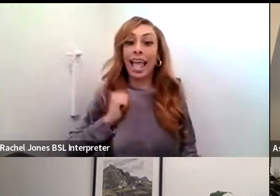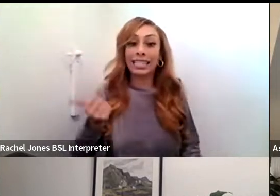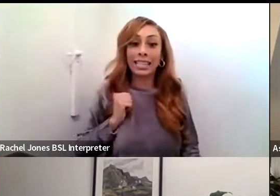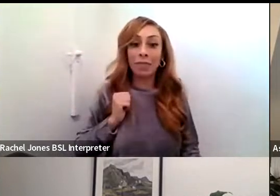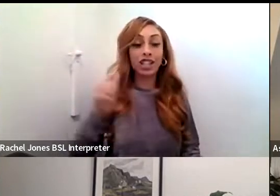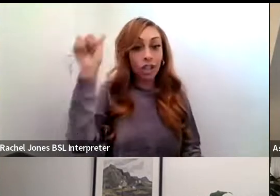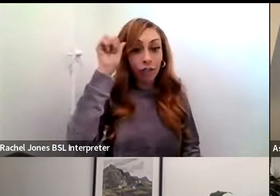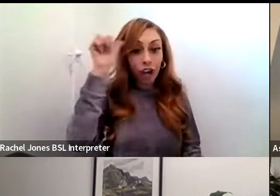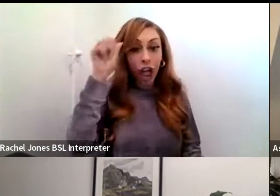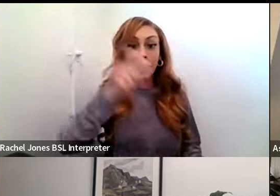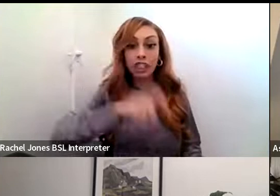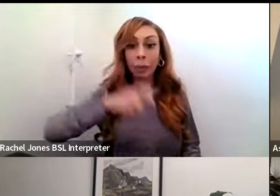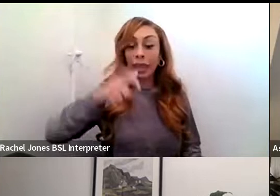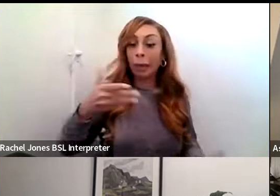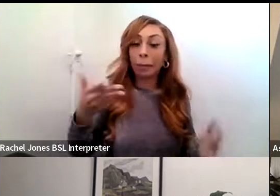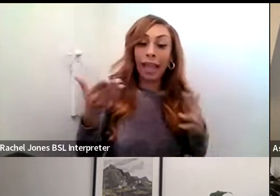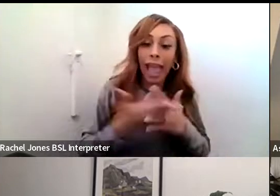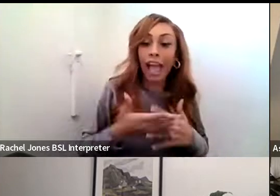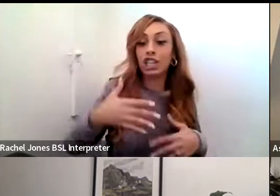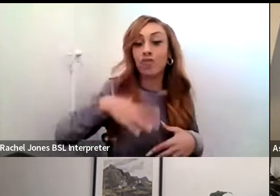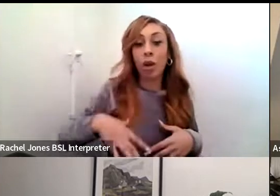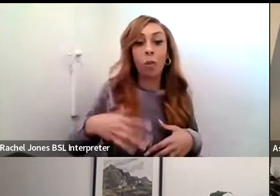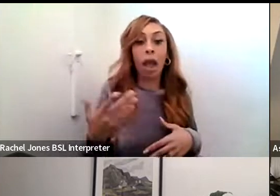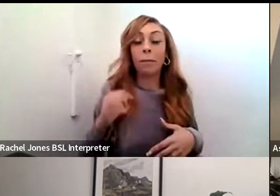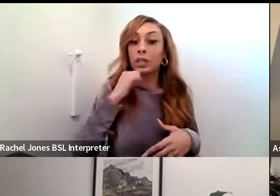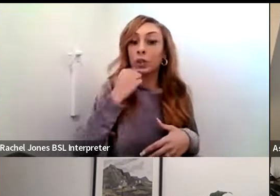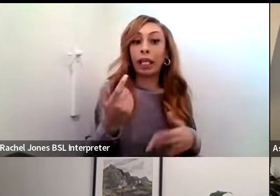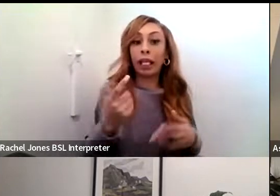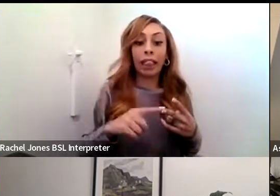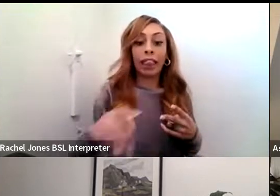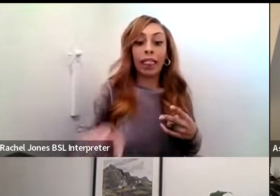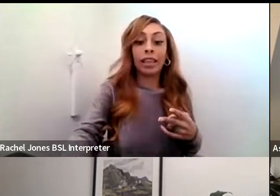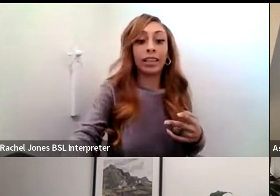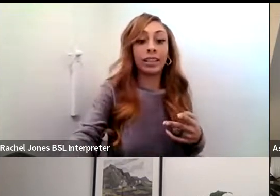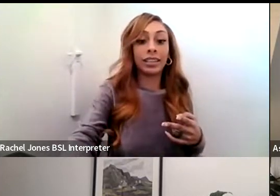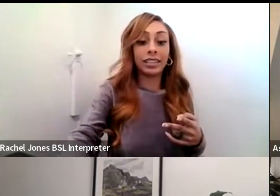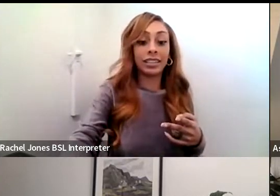of what people's access requirements will be at the application stage,